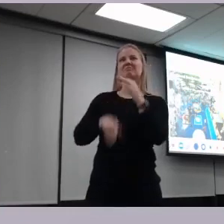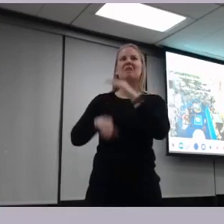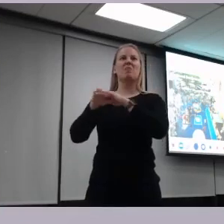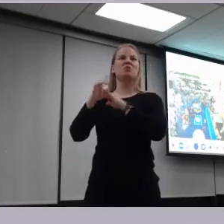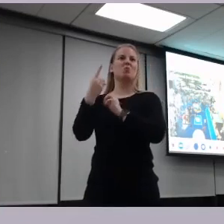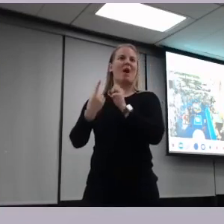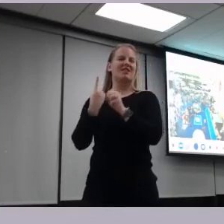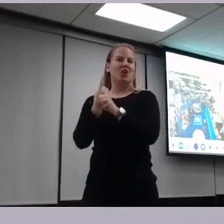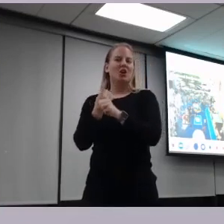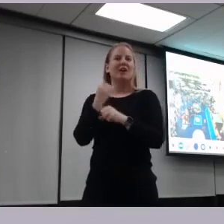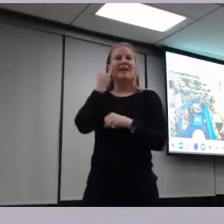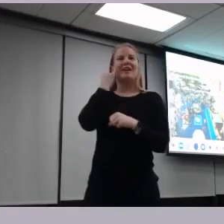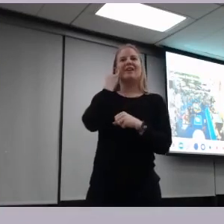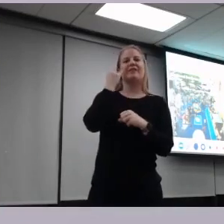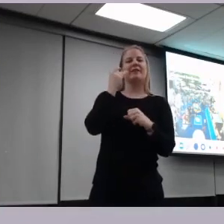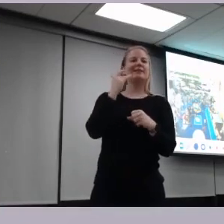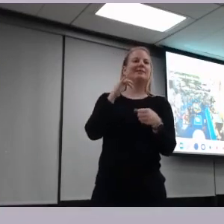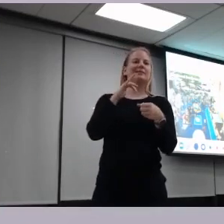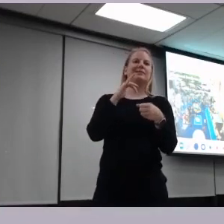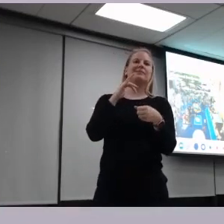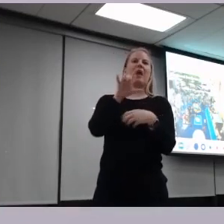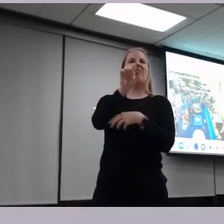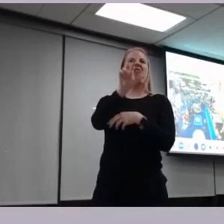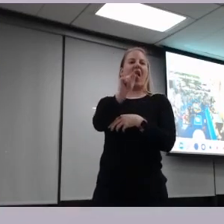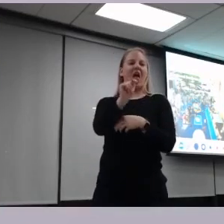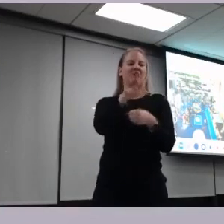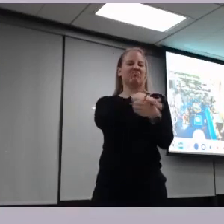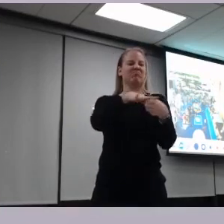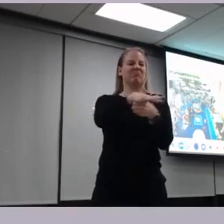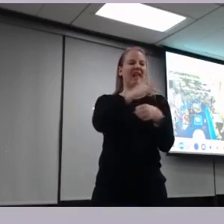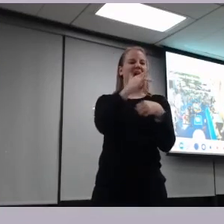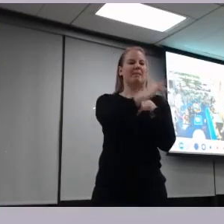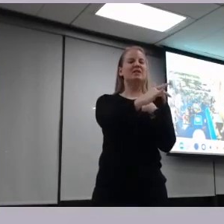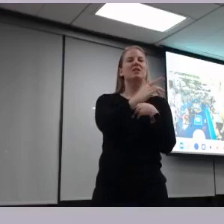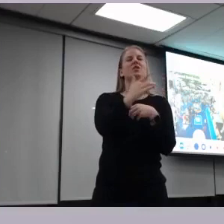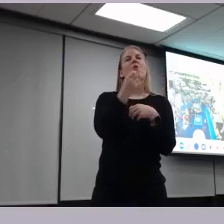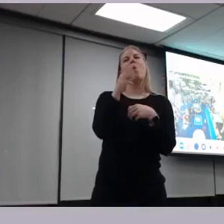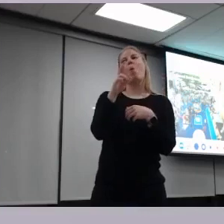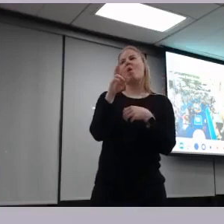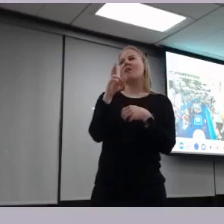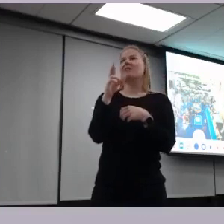that are traditionally used for vehicles to create community gathering, places